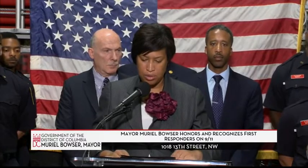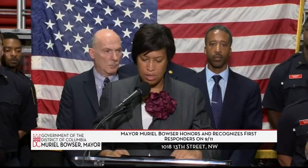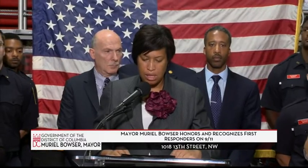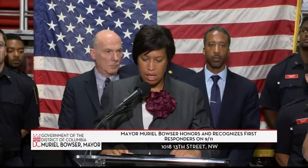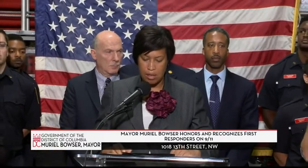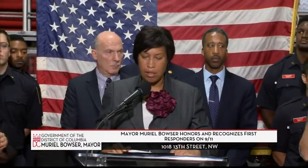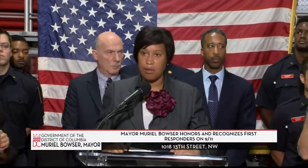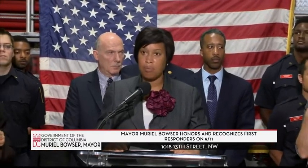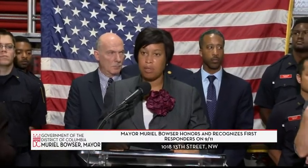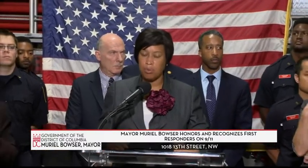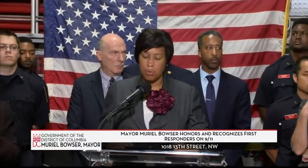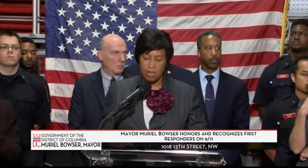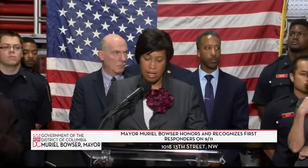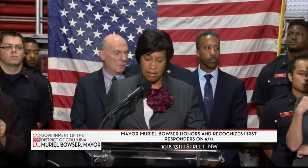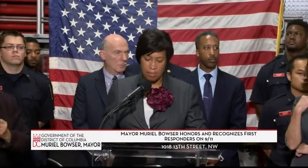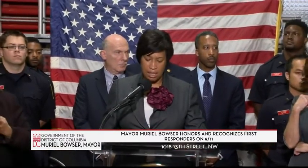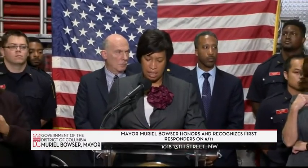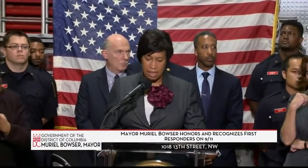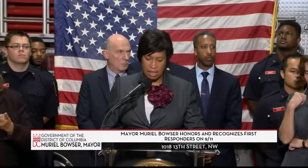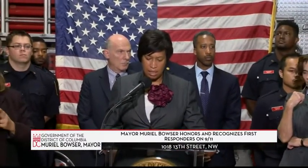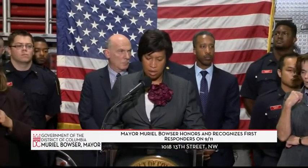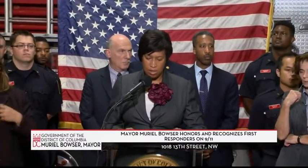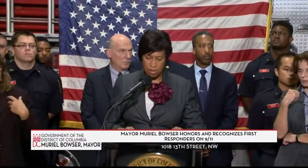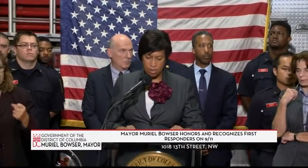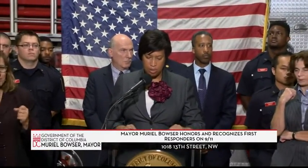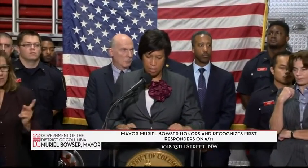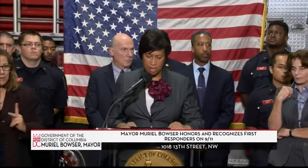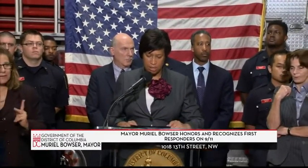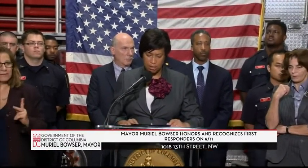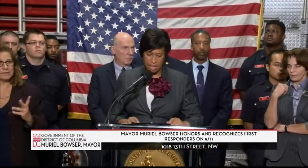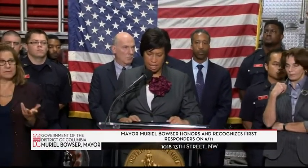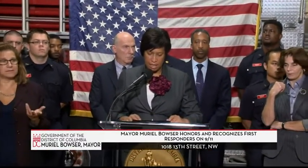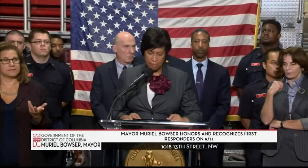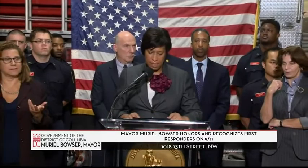AND PEOPLE AT THE PENTAGON AND ALSO IN PENNSYLVANIA.